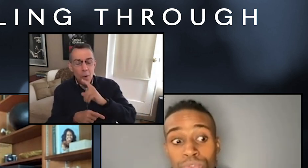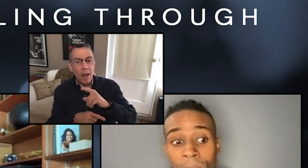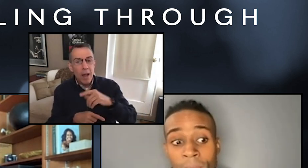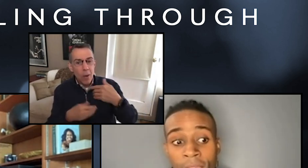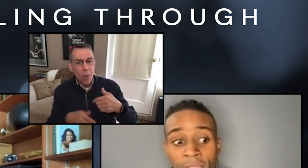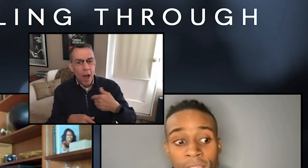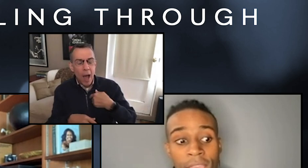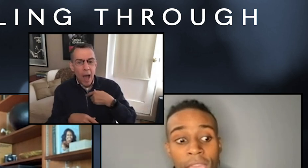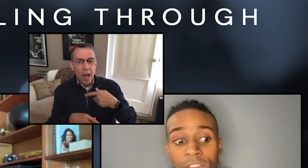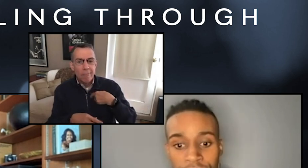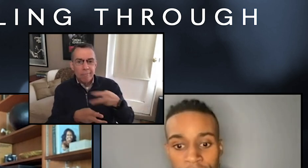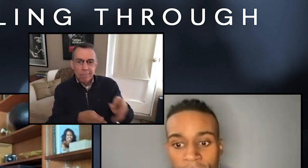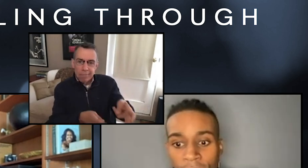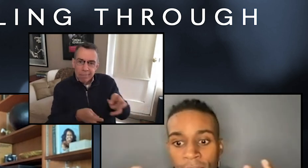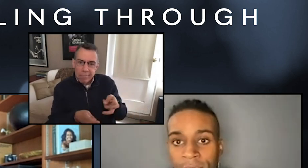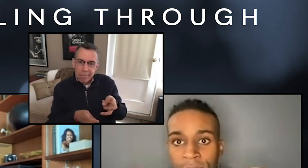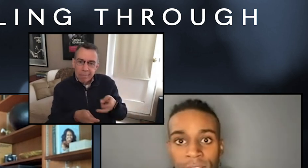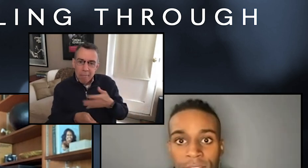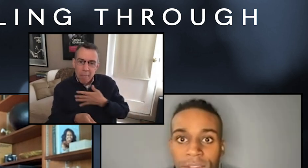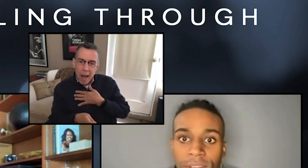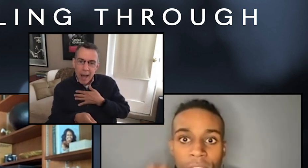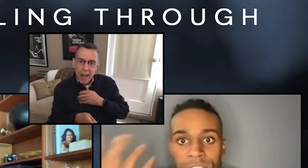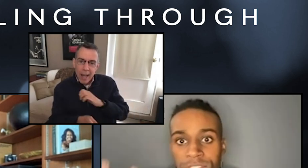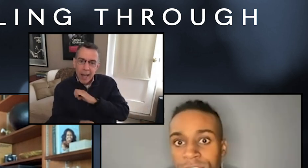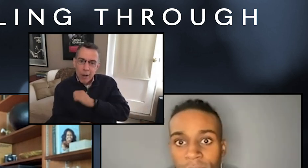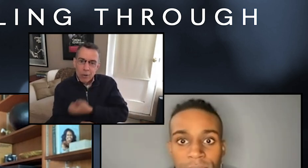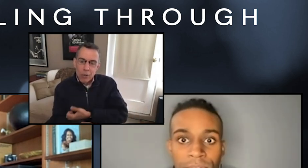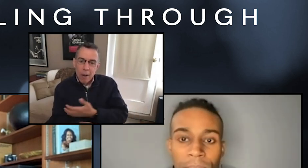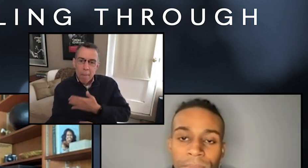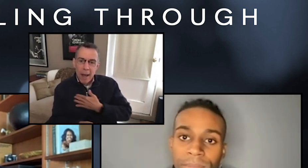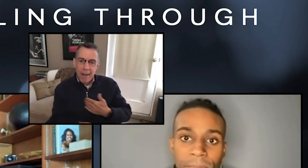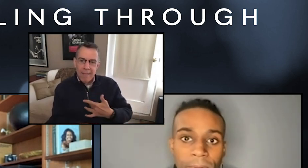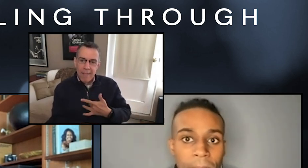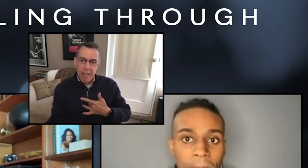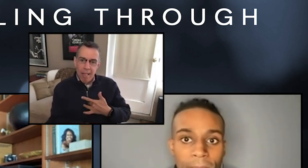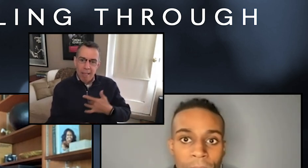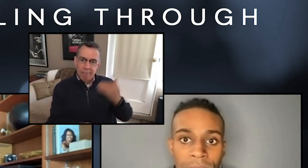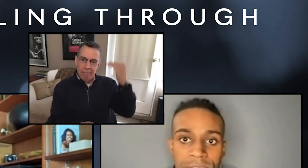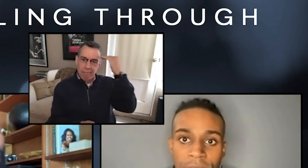drew my energy and consciously from going into that character.